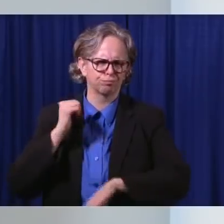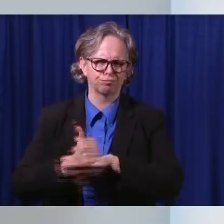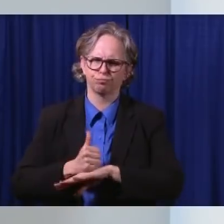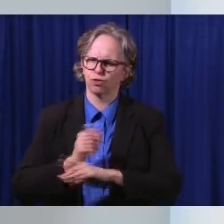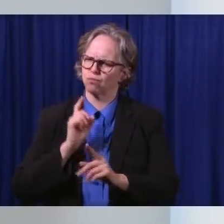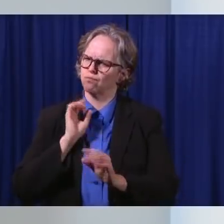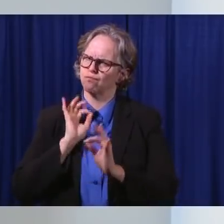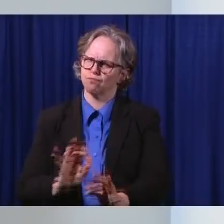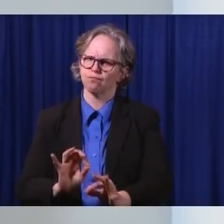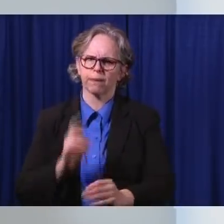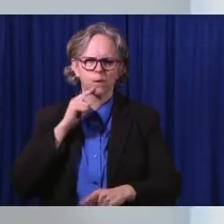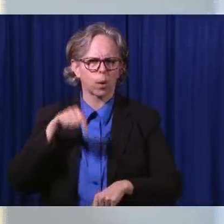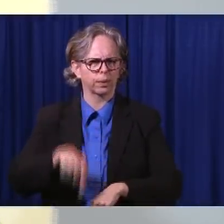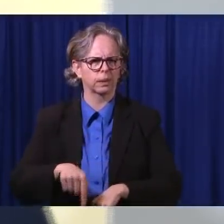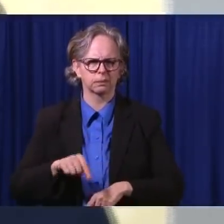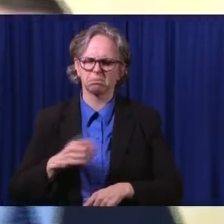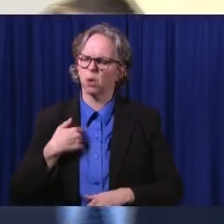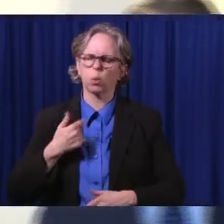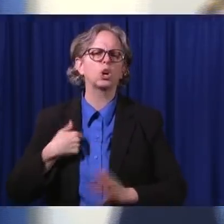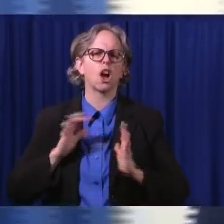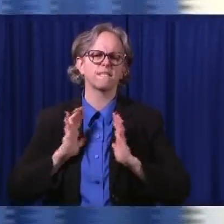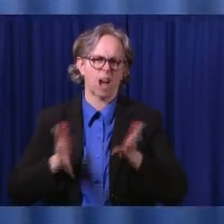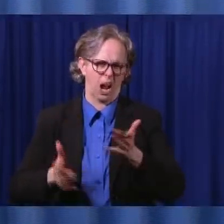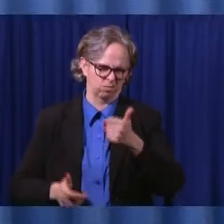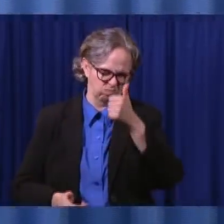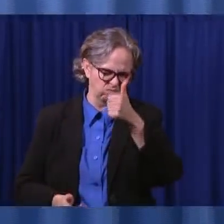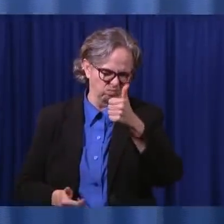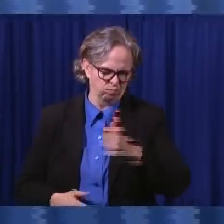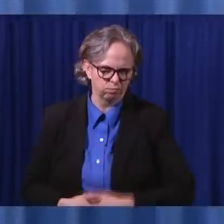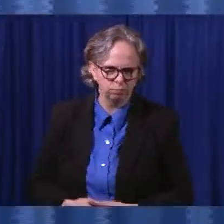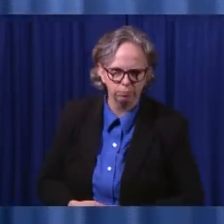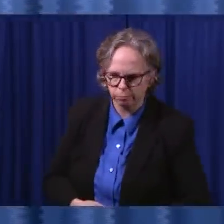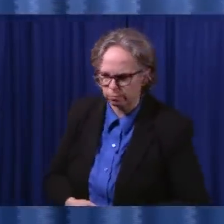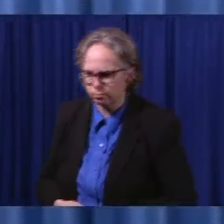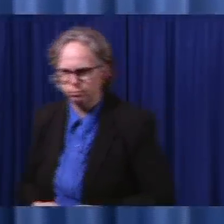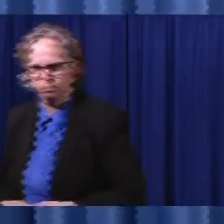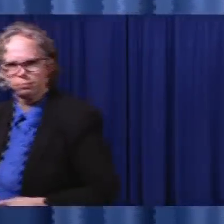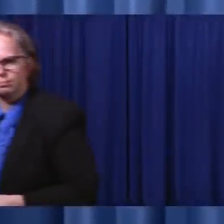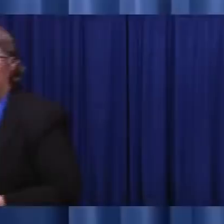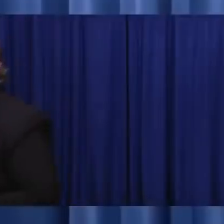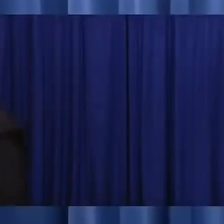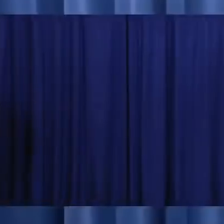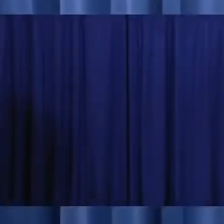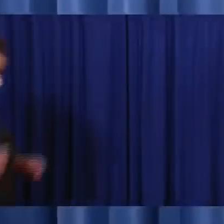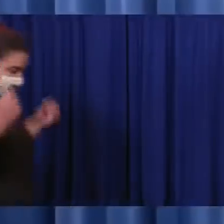I THINK THAT OHIO AND THERE'S A SYSTEM THAT'S BUILT FOR THE TIME